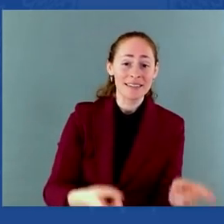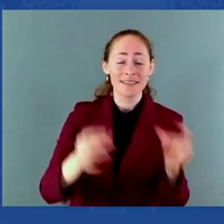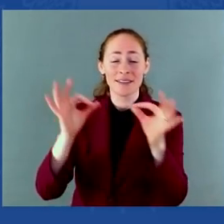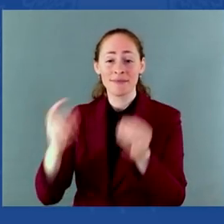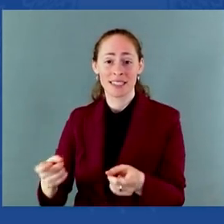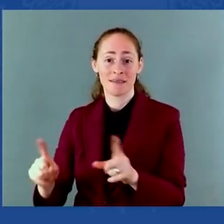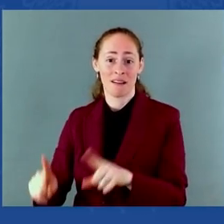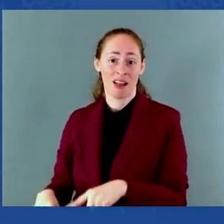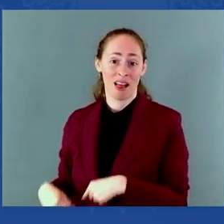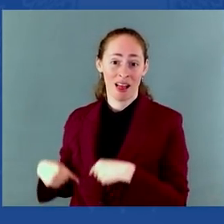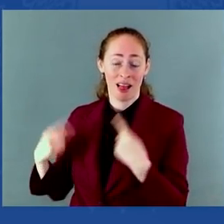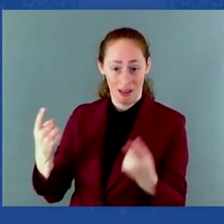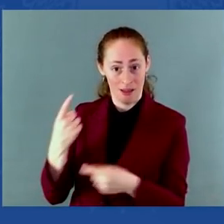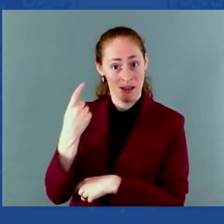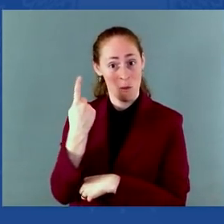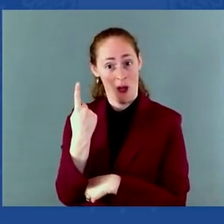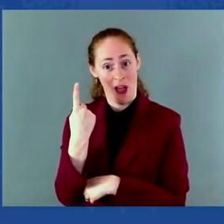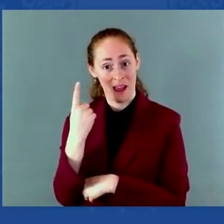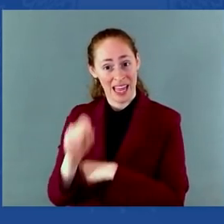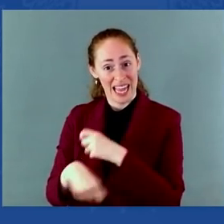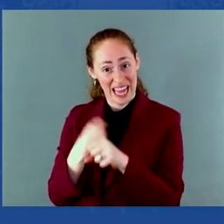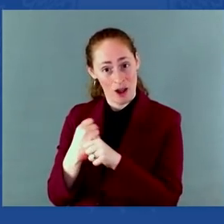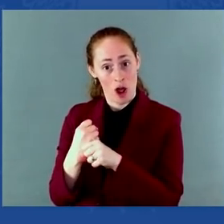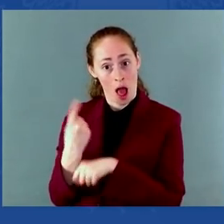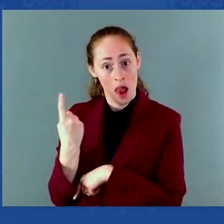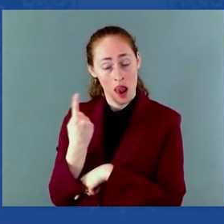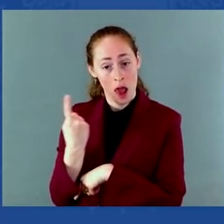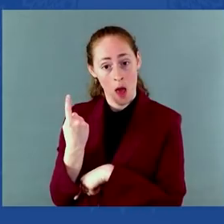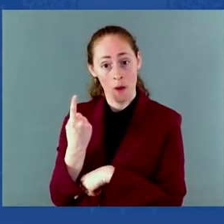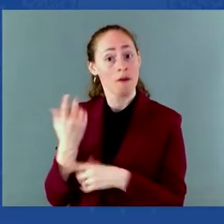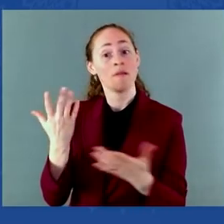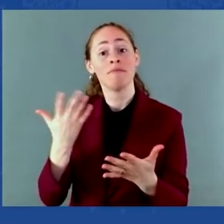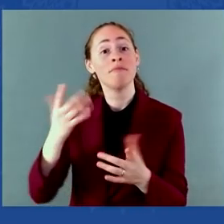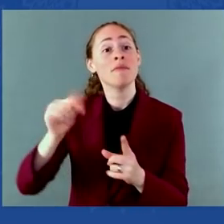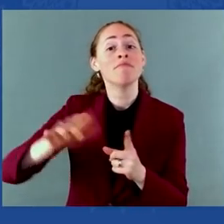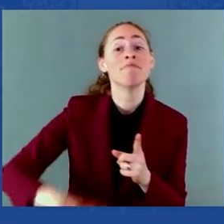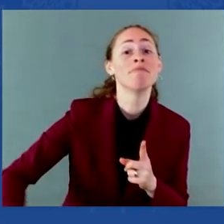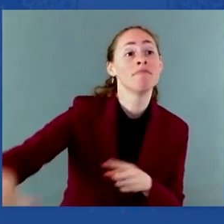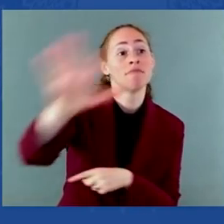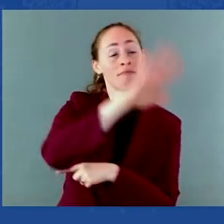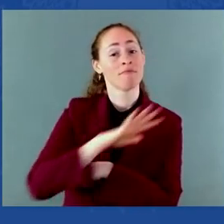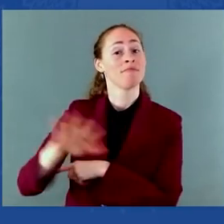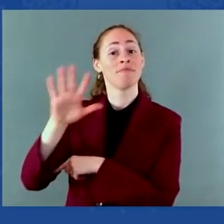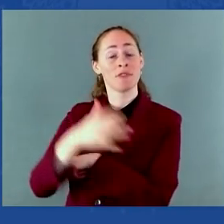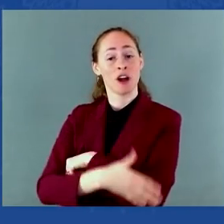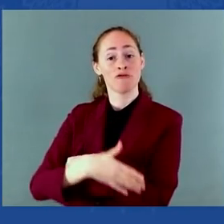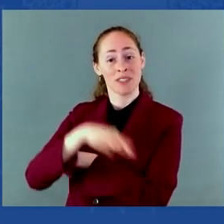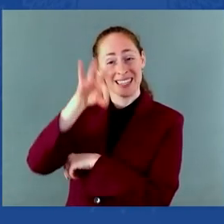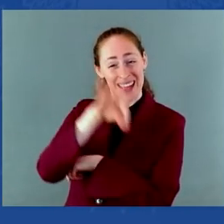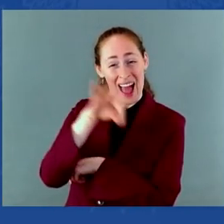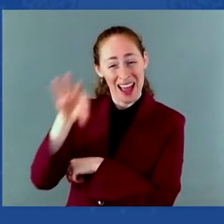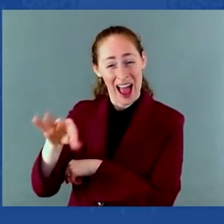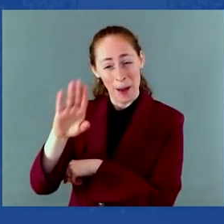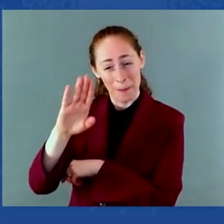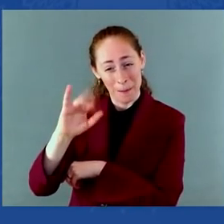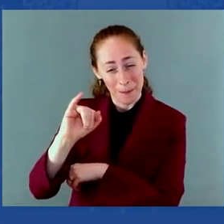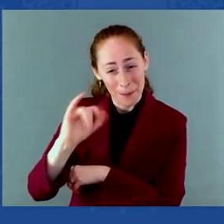this year -- $99 billion in damages. I can tell you because I flew over almost all of it.